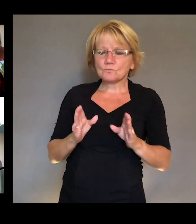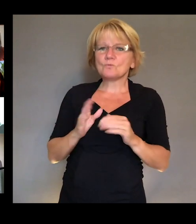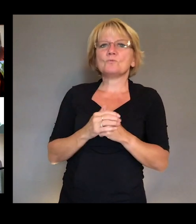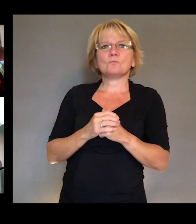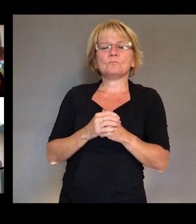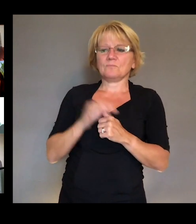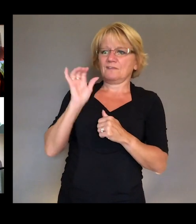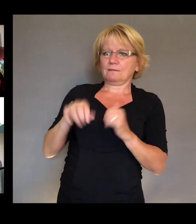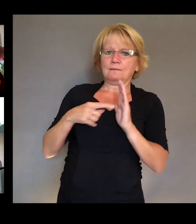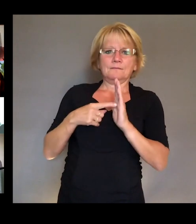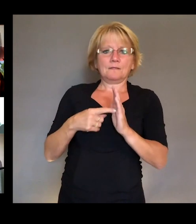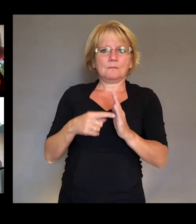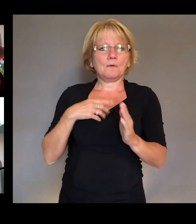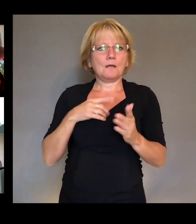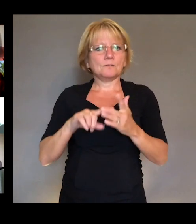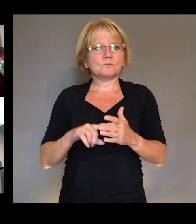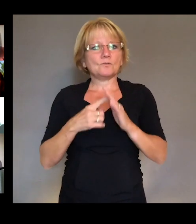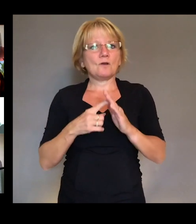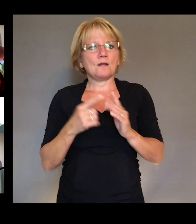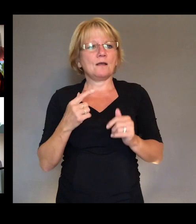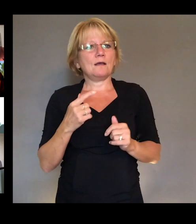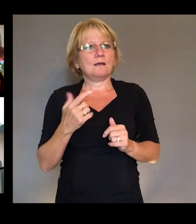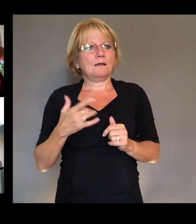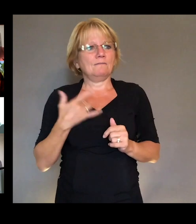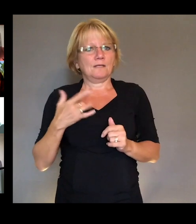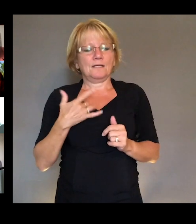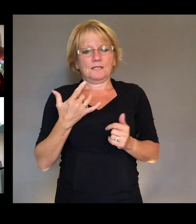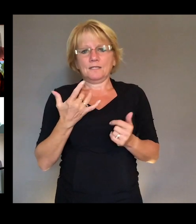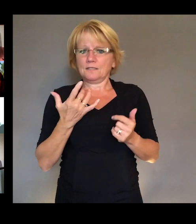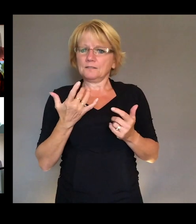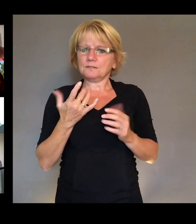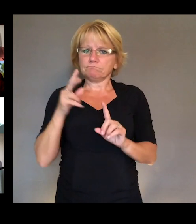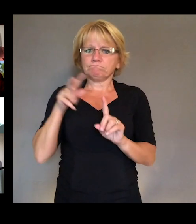I'll start with the example, which I think speaks to something